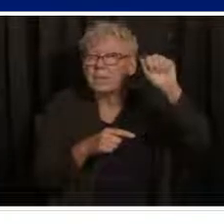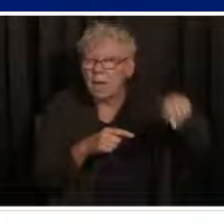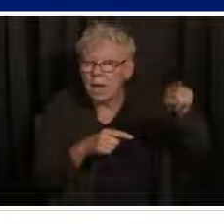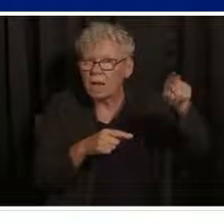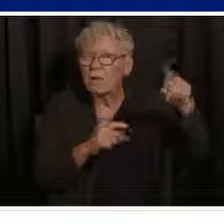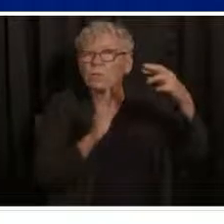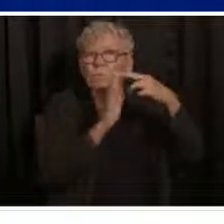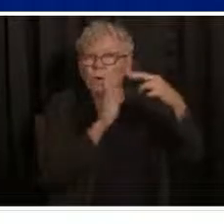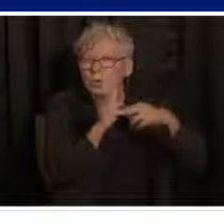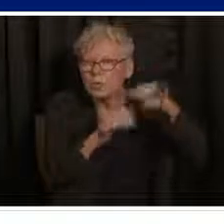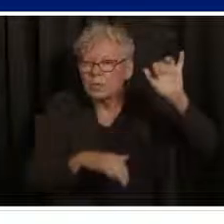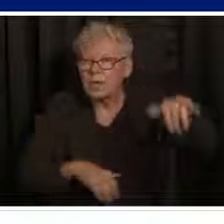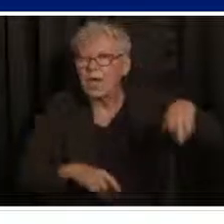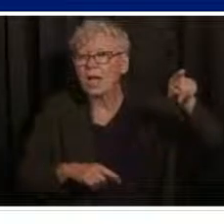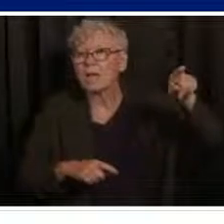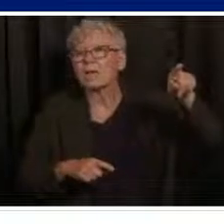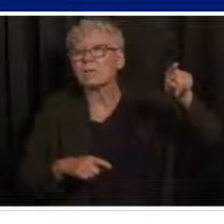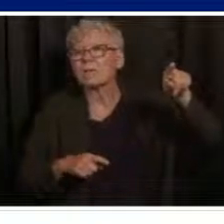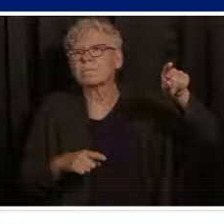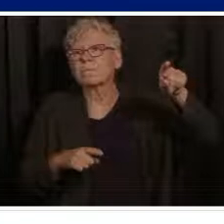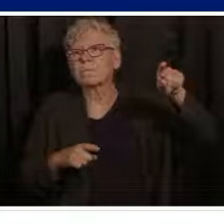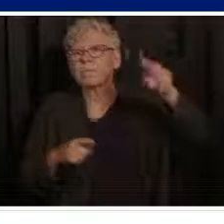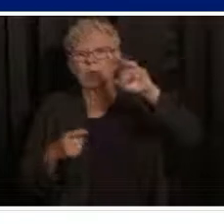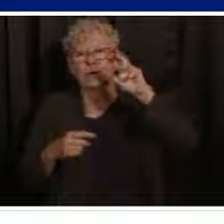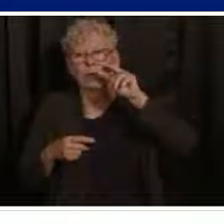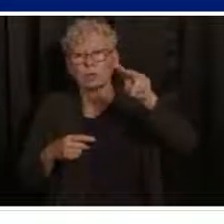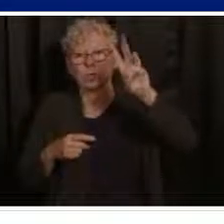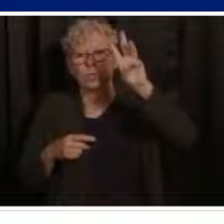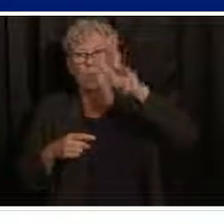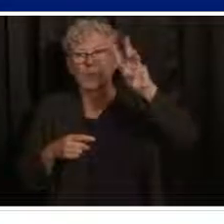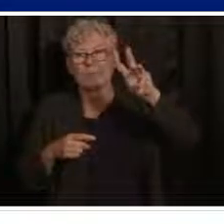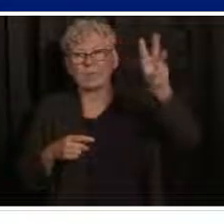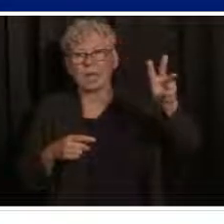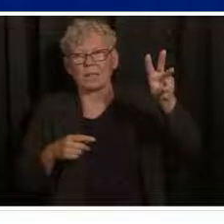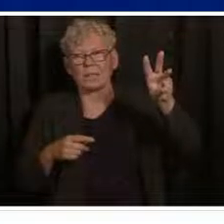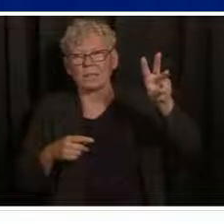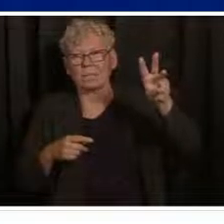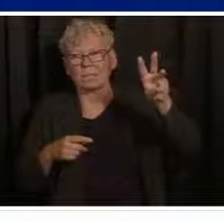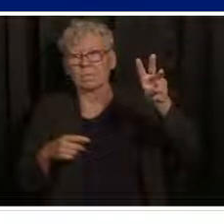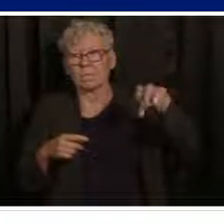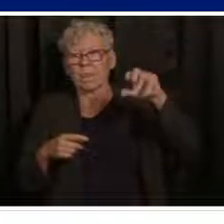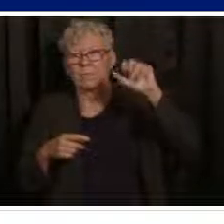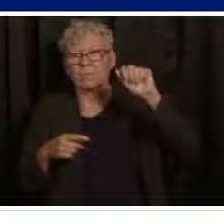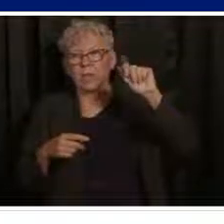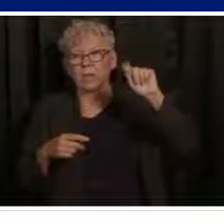Vaccinations.com for mobile clinics. We're bringing the vaccine to Coloradans. We have nine buses that travel to